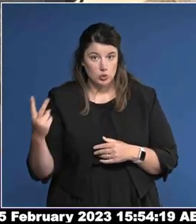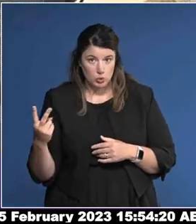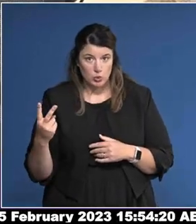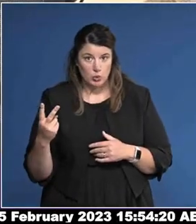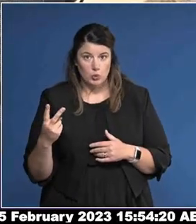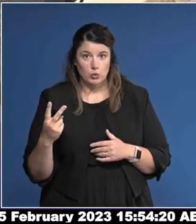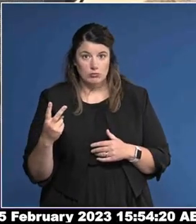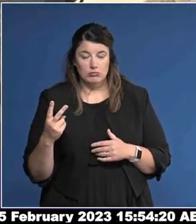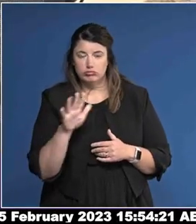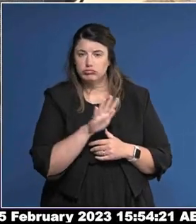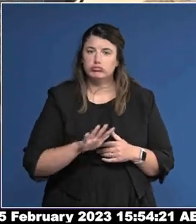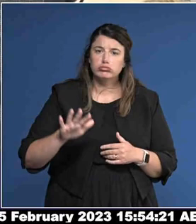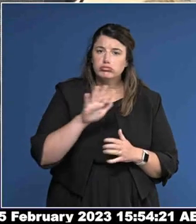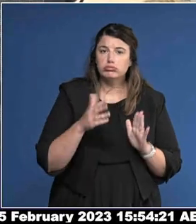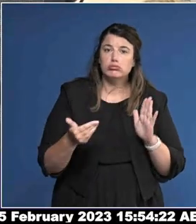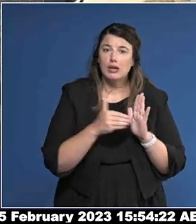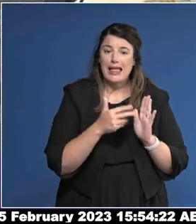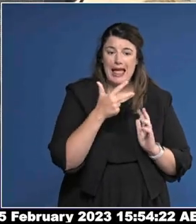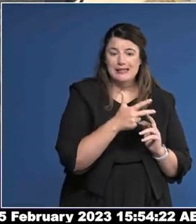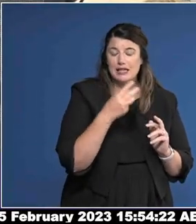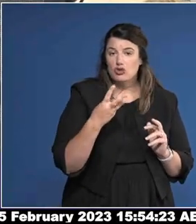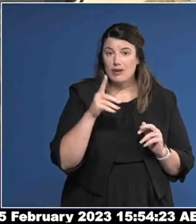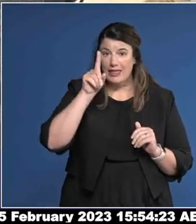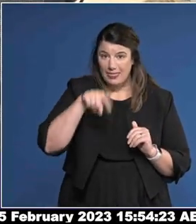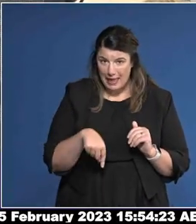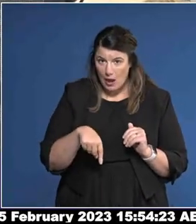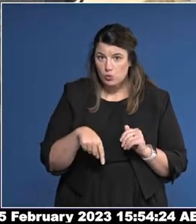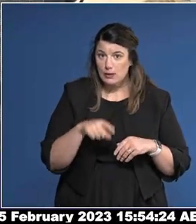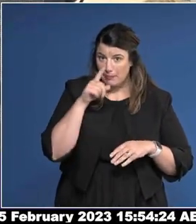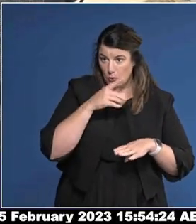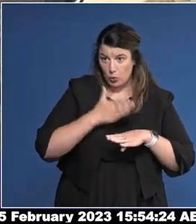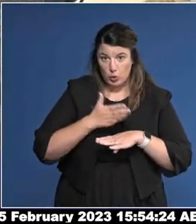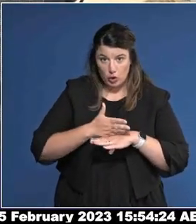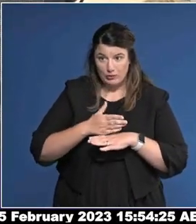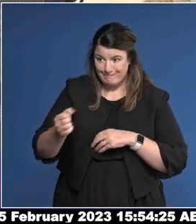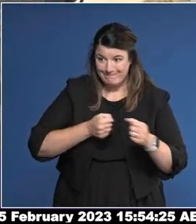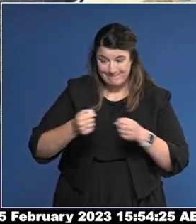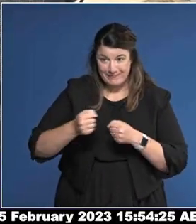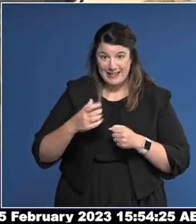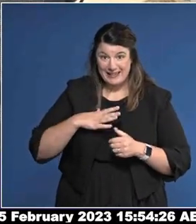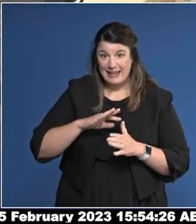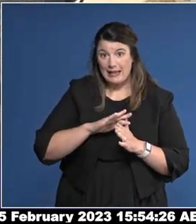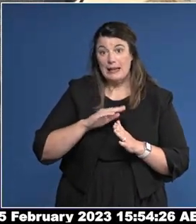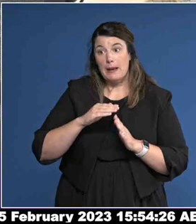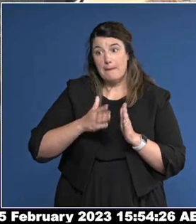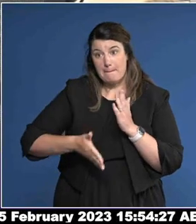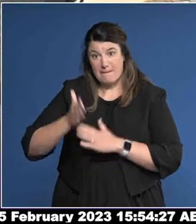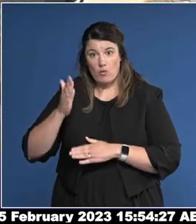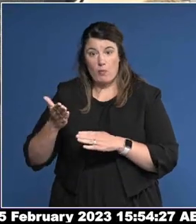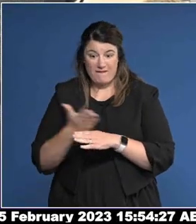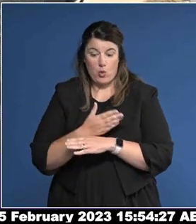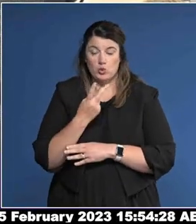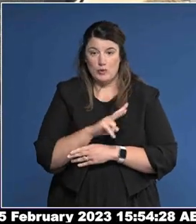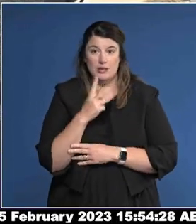estimated additional 83,000 workers will be required by 2025 for a skilled, competent and